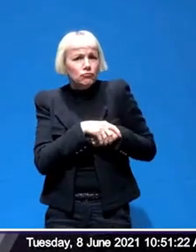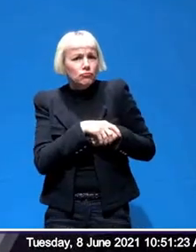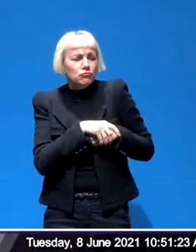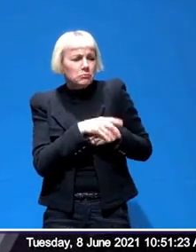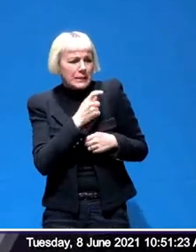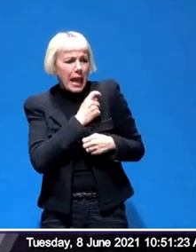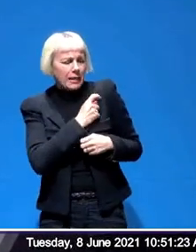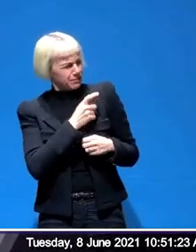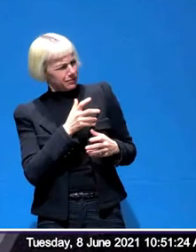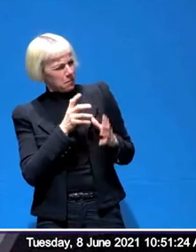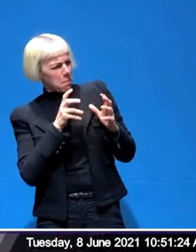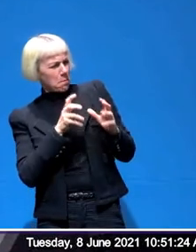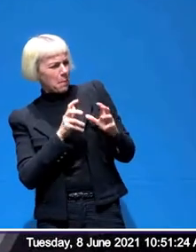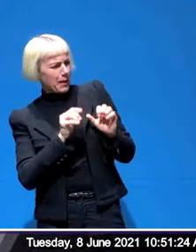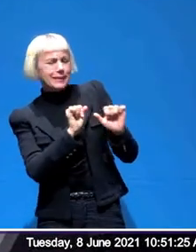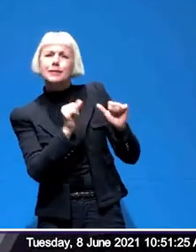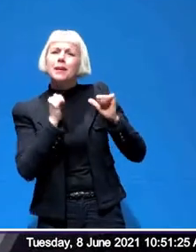This was not usual behaviour for Daniel.